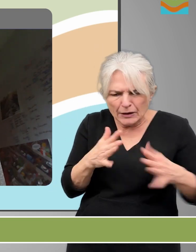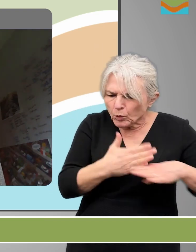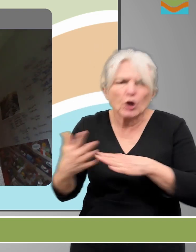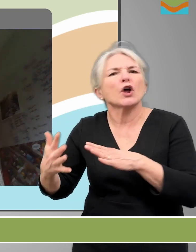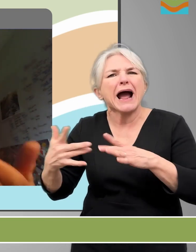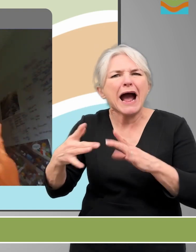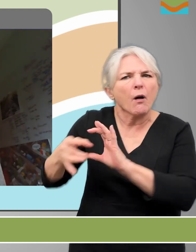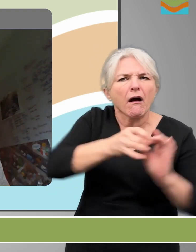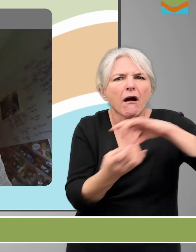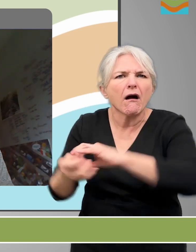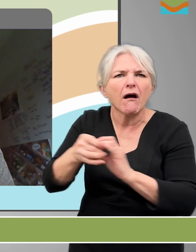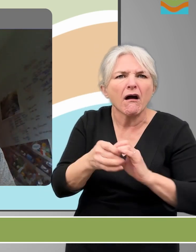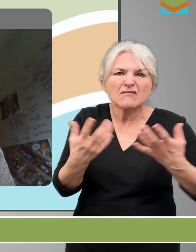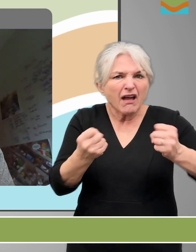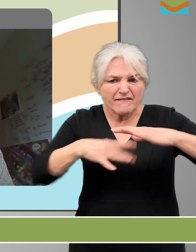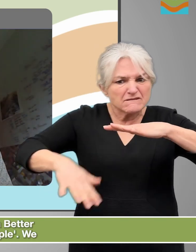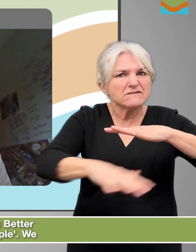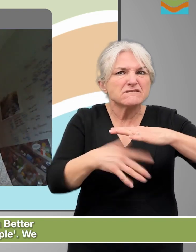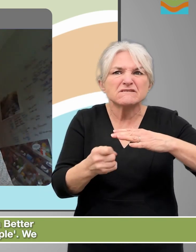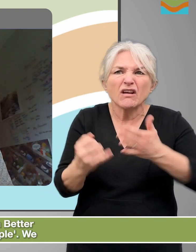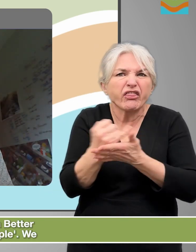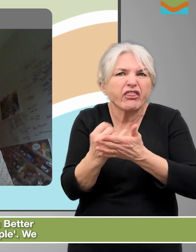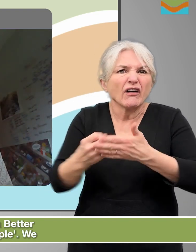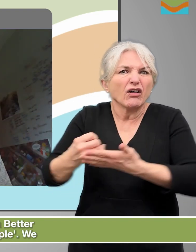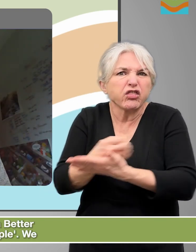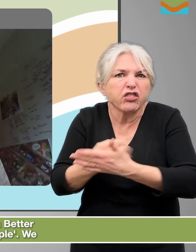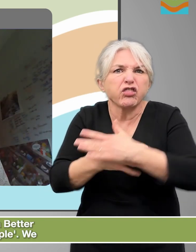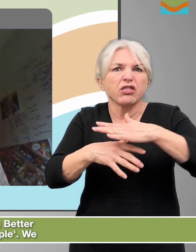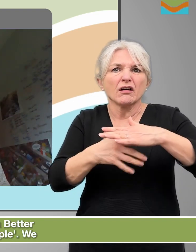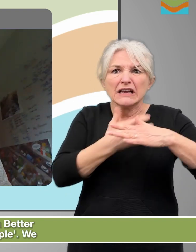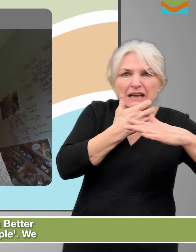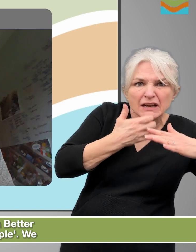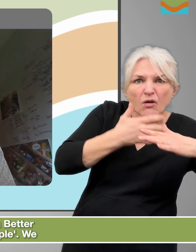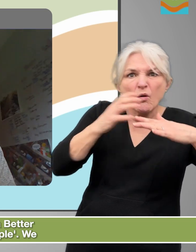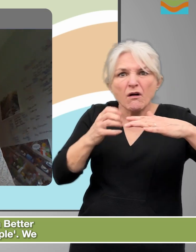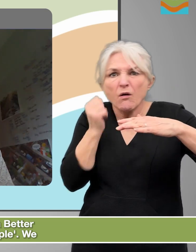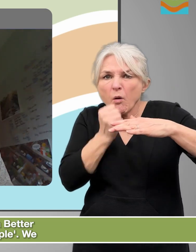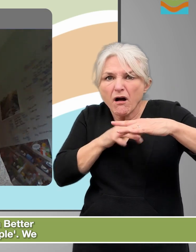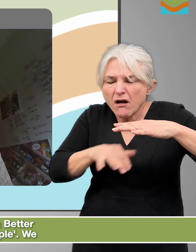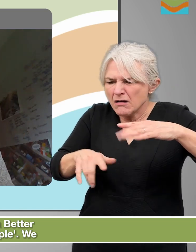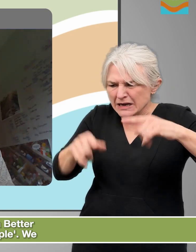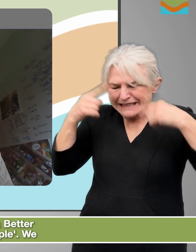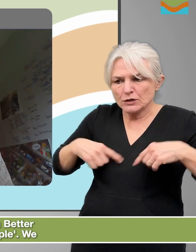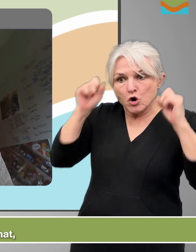we will, and a little bit of Atkins Realise here, our strap line is 'Engineering a Better Planet for the Future of its People'. We